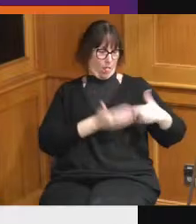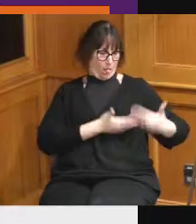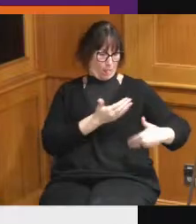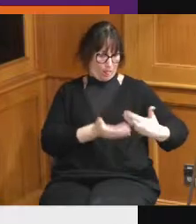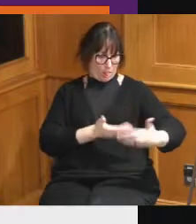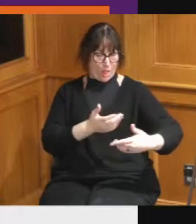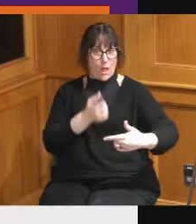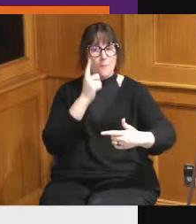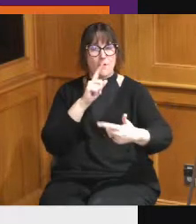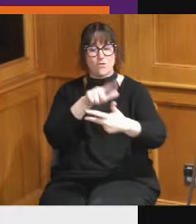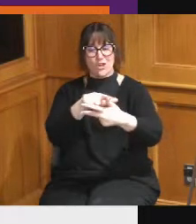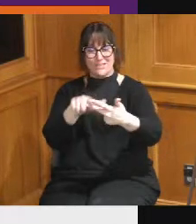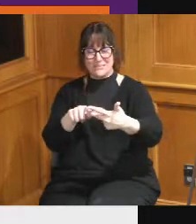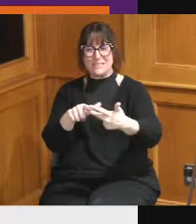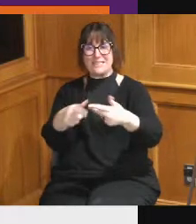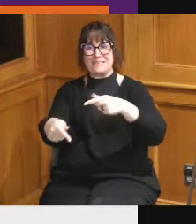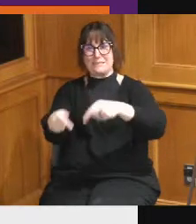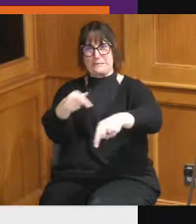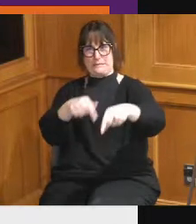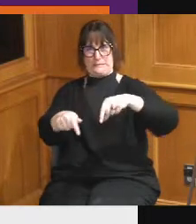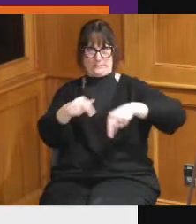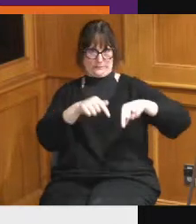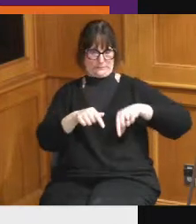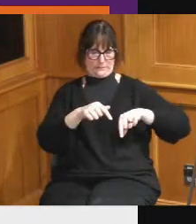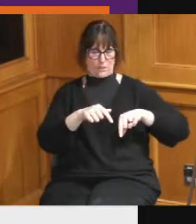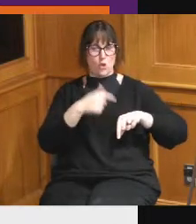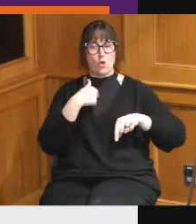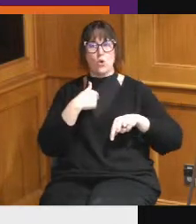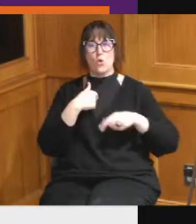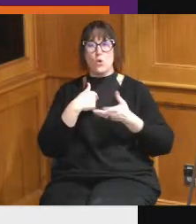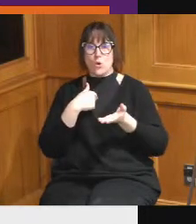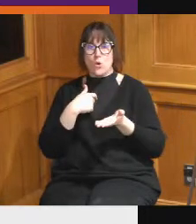and you're and you're working with you you don't have oh this is how you do re-entry housing let